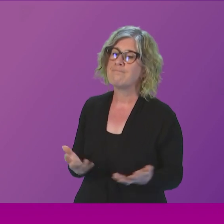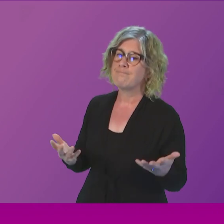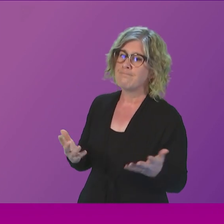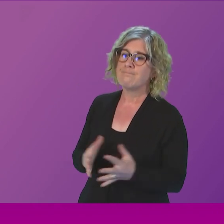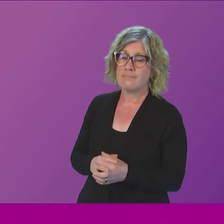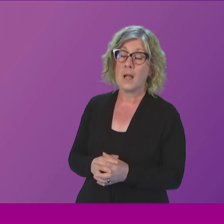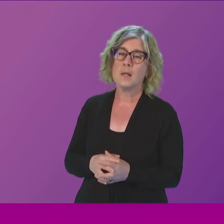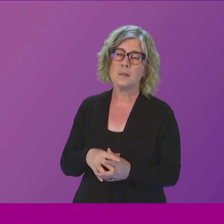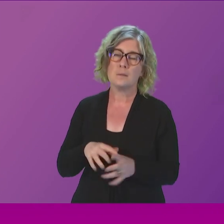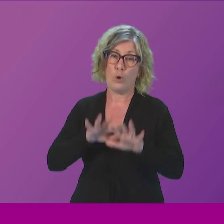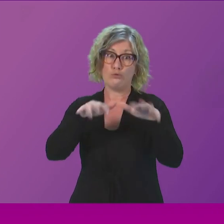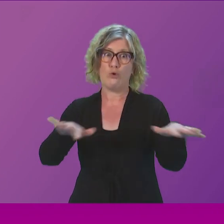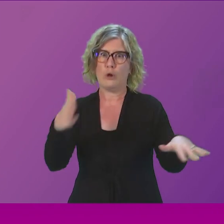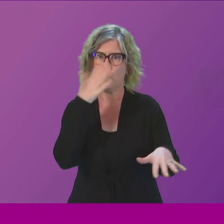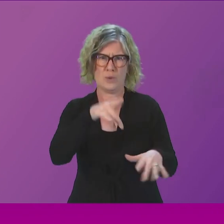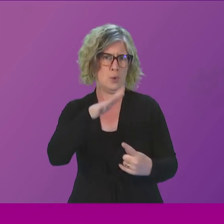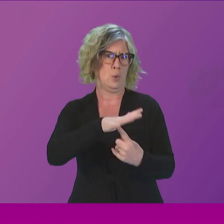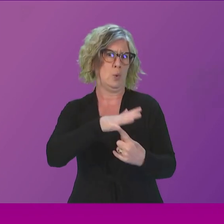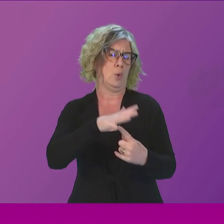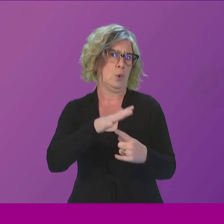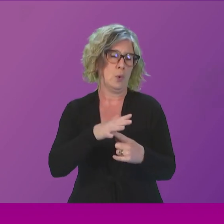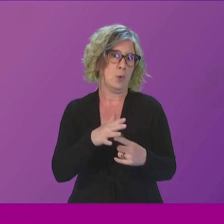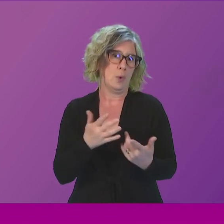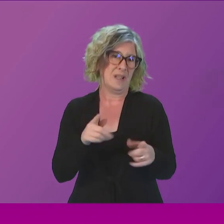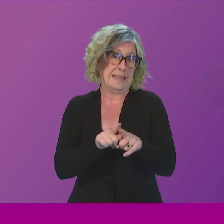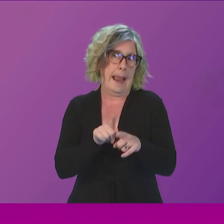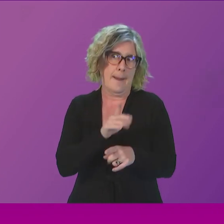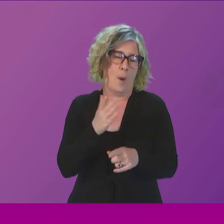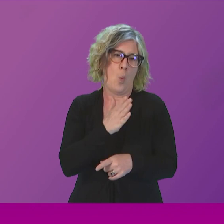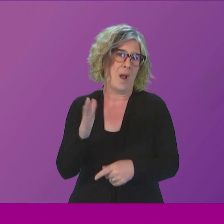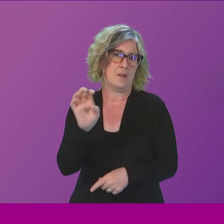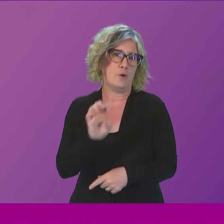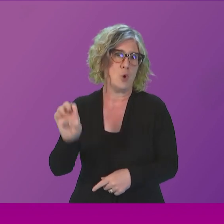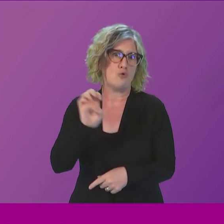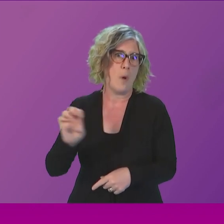Like many western European countries, in particular, Scotland is facing a set of long-term population